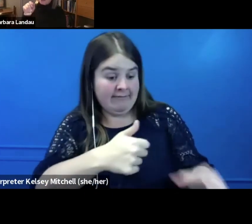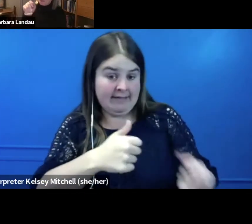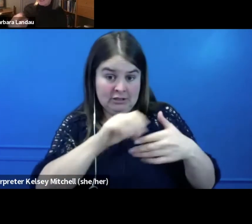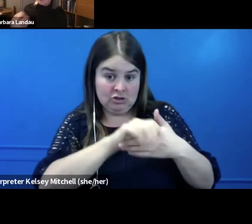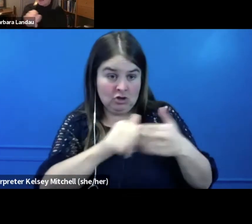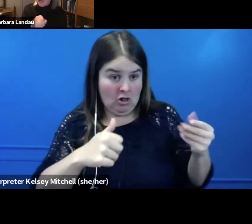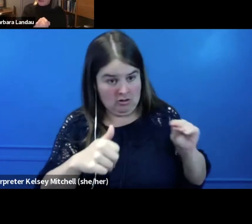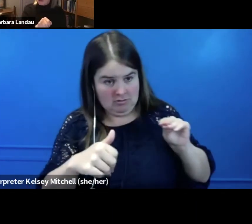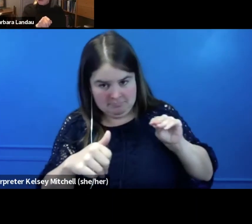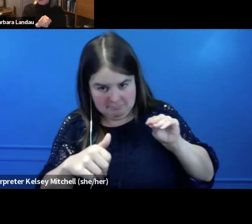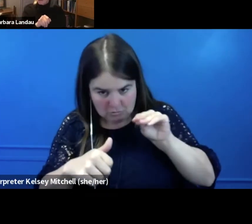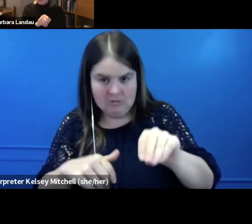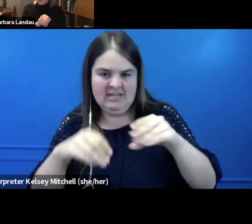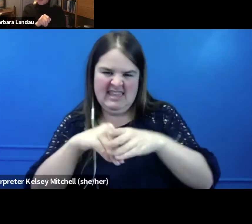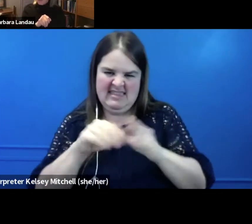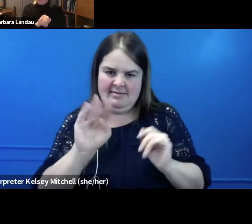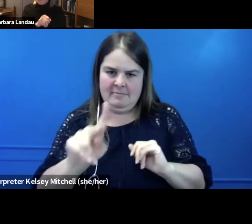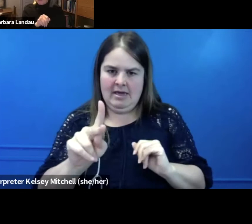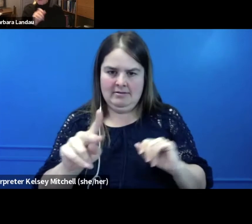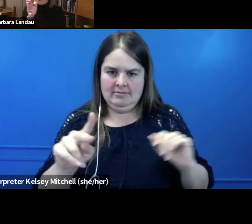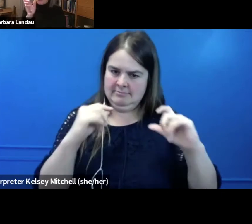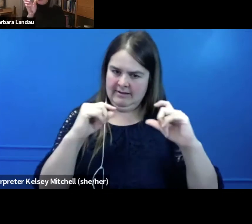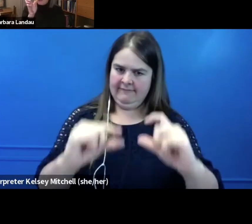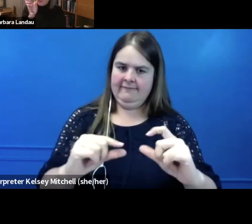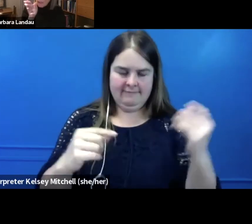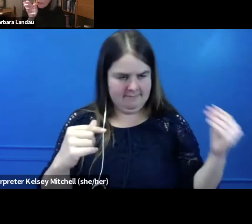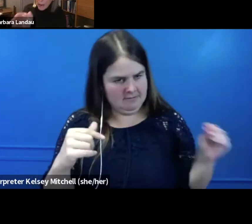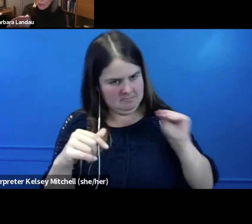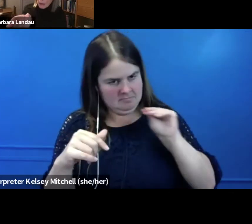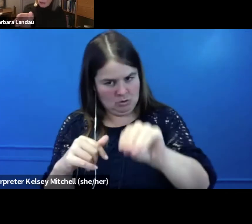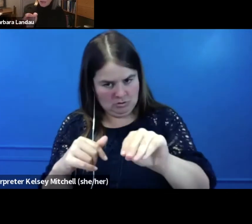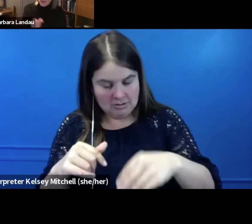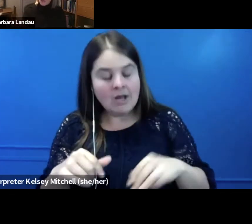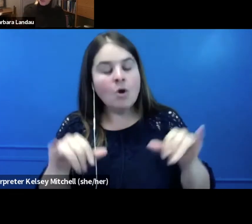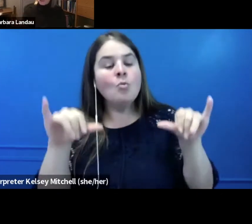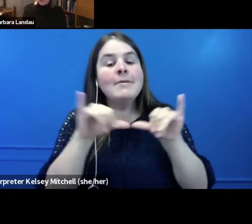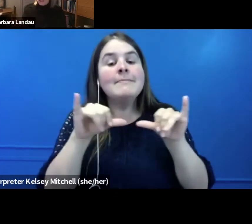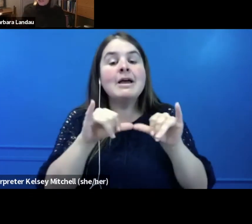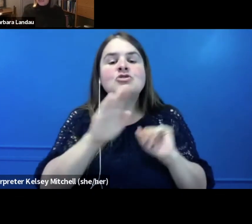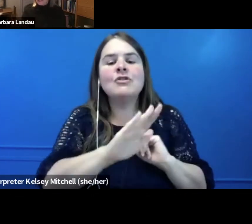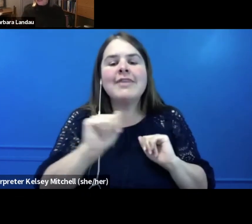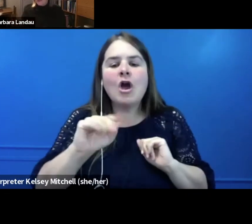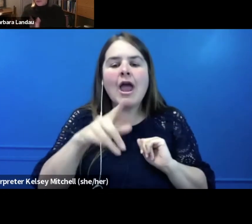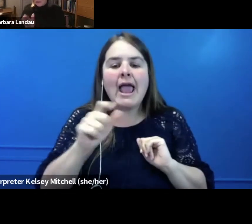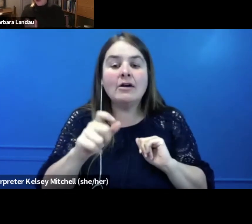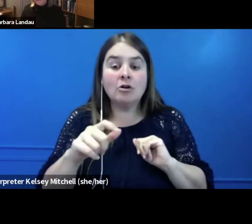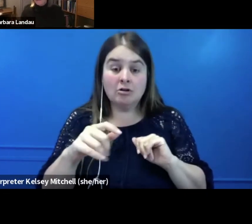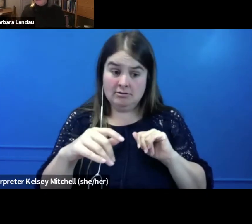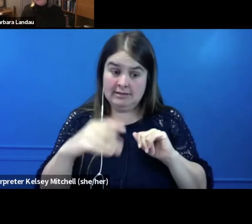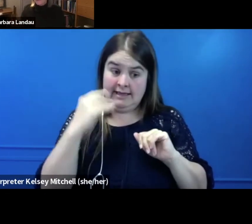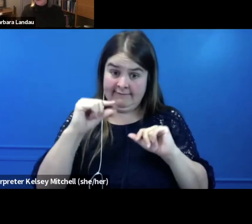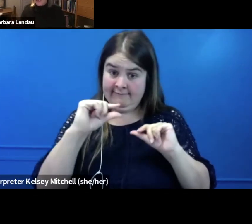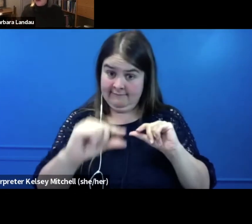put it in the bank okay and we measure the angle at which